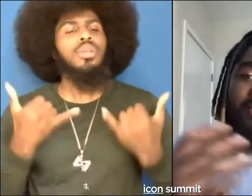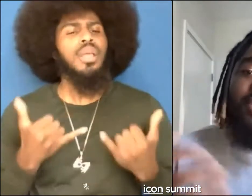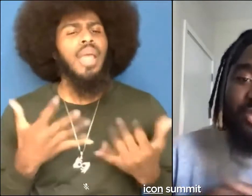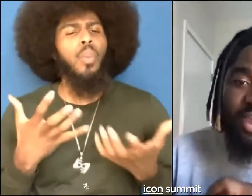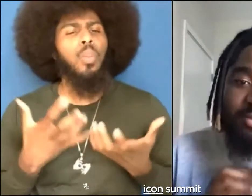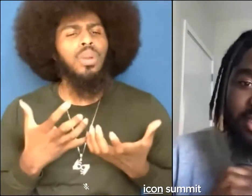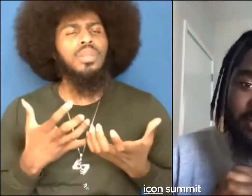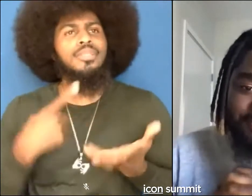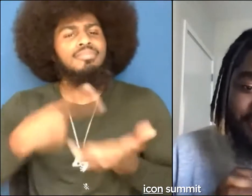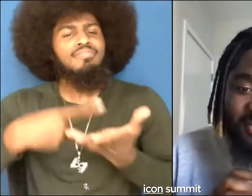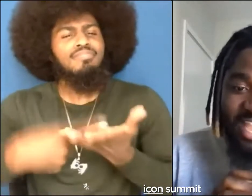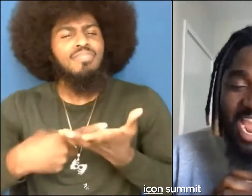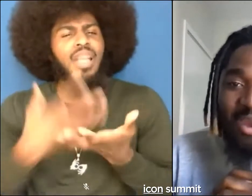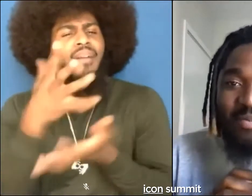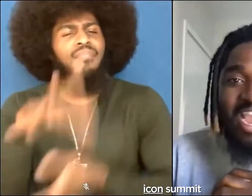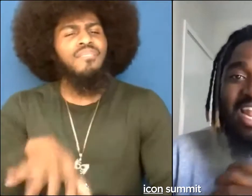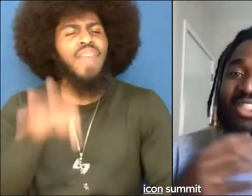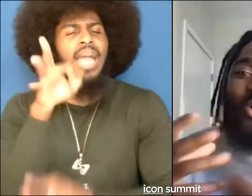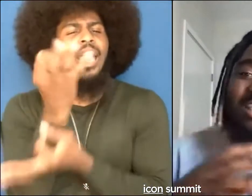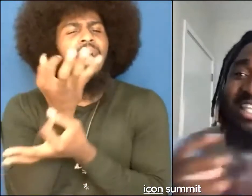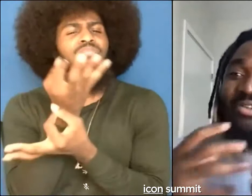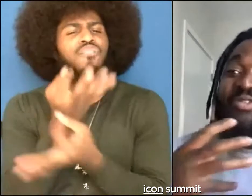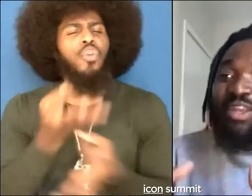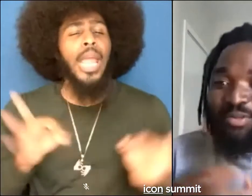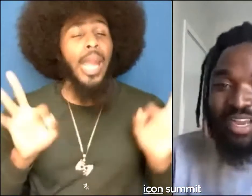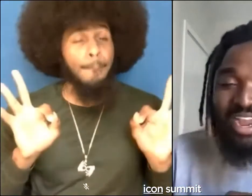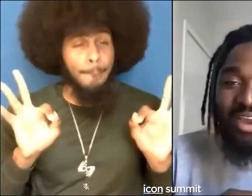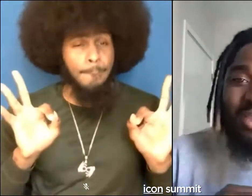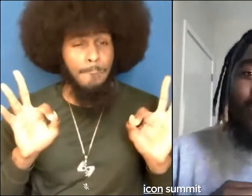finding freedom to vulnerability. I like the whole idea of freedom.